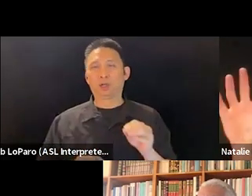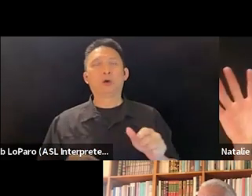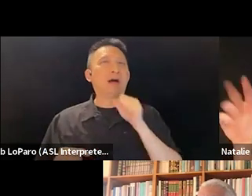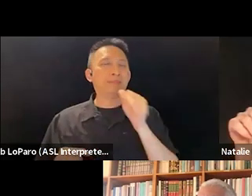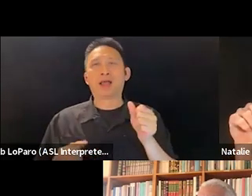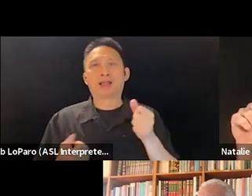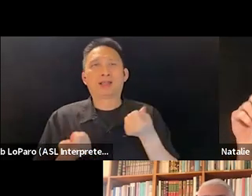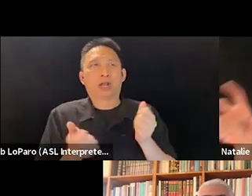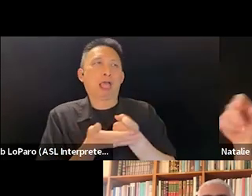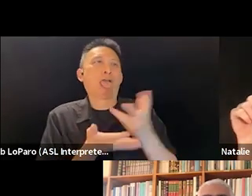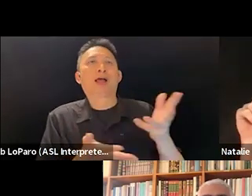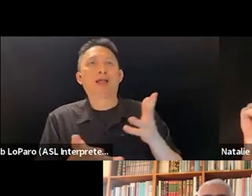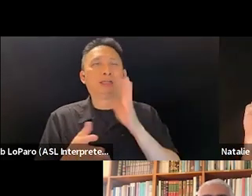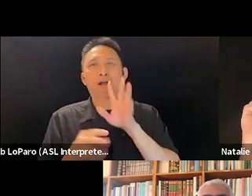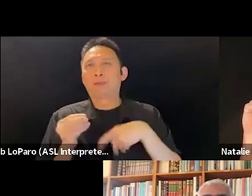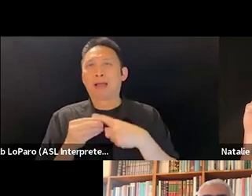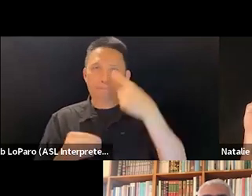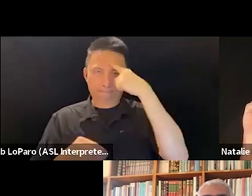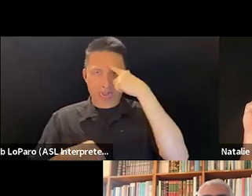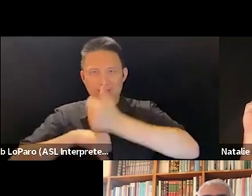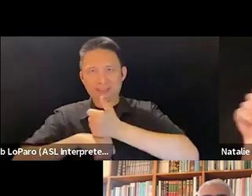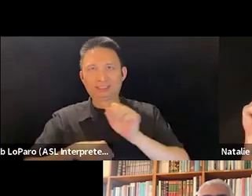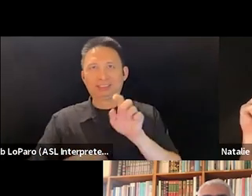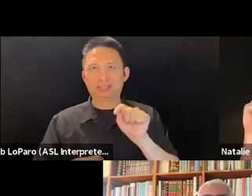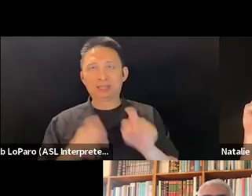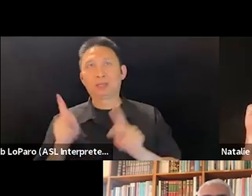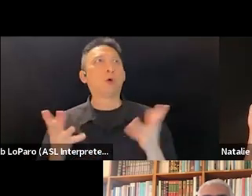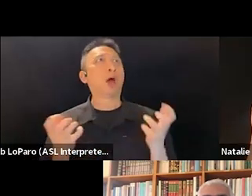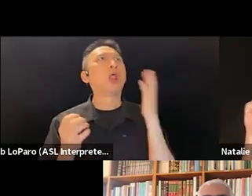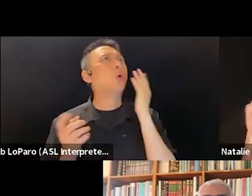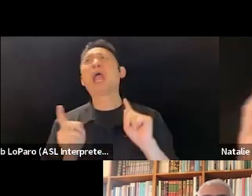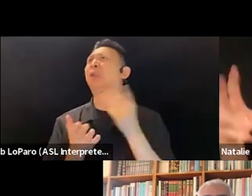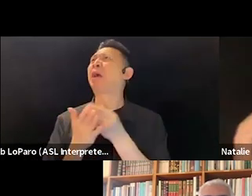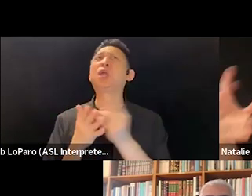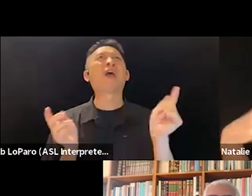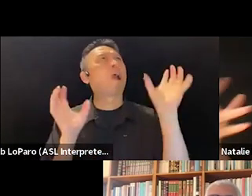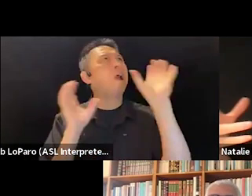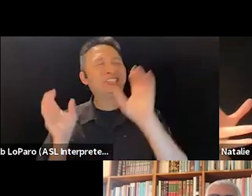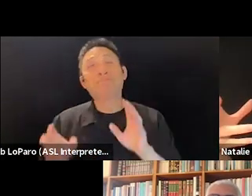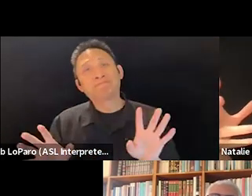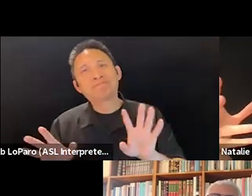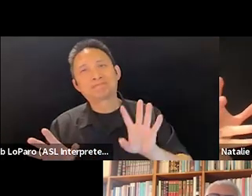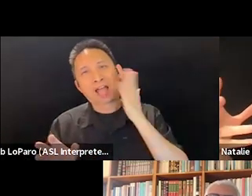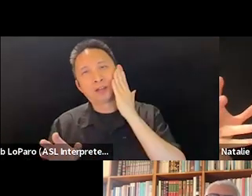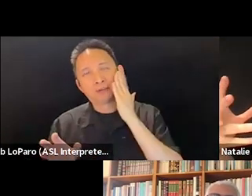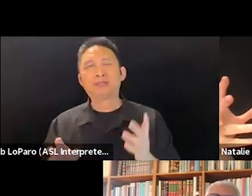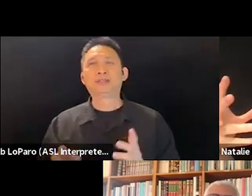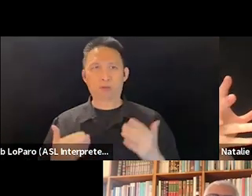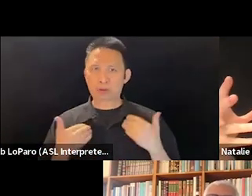talking about mindset 'cause I think people really want to know where the money is, right? Which we'll get onto in a minute. But there is a independent documentary maker mindset.